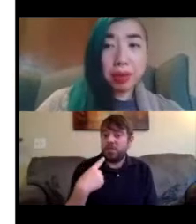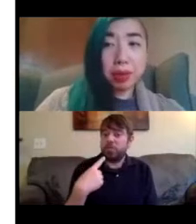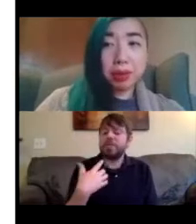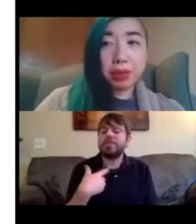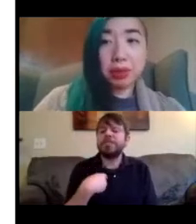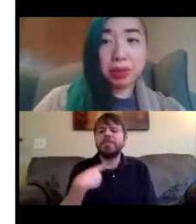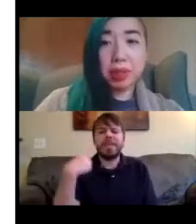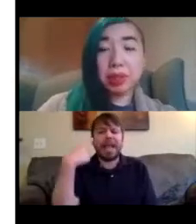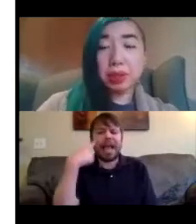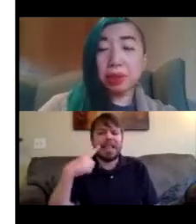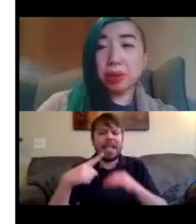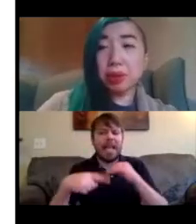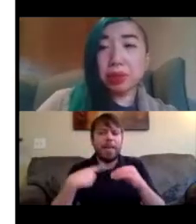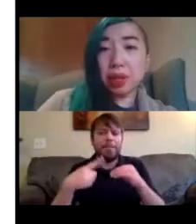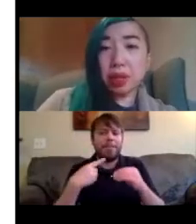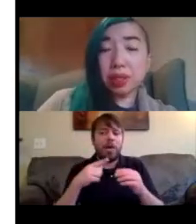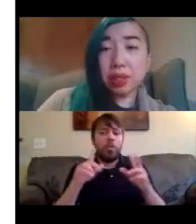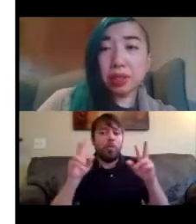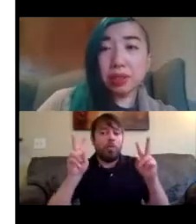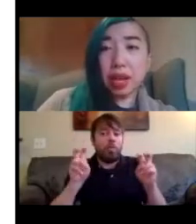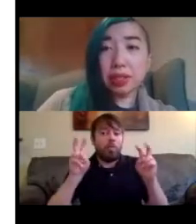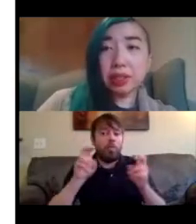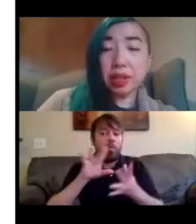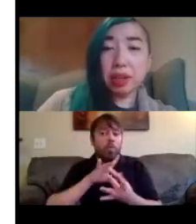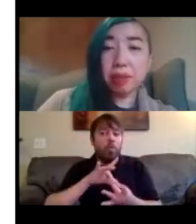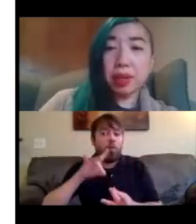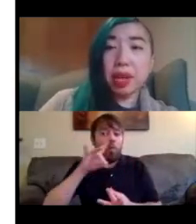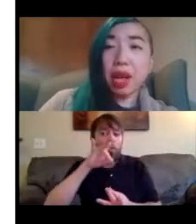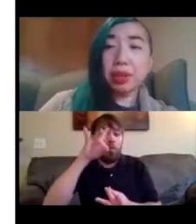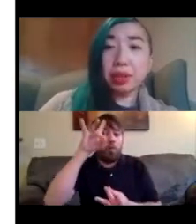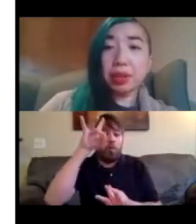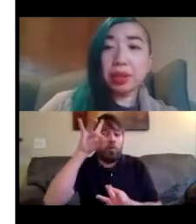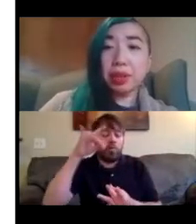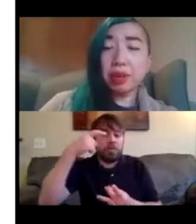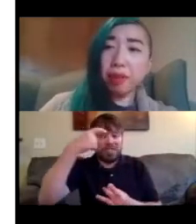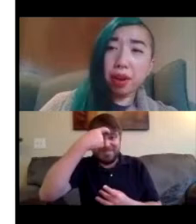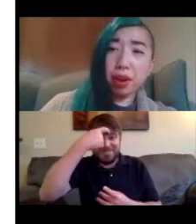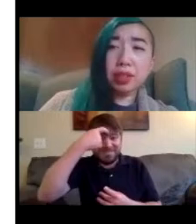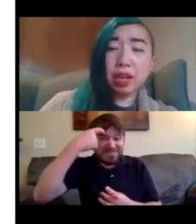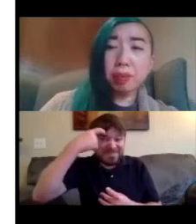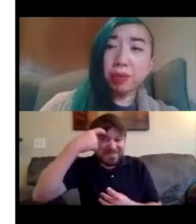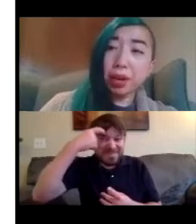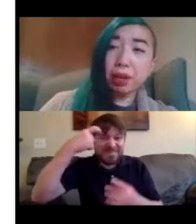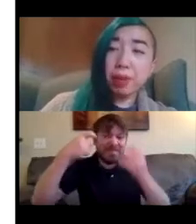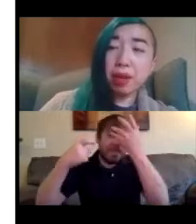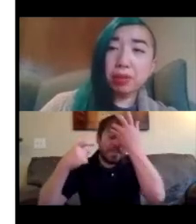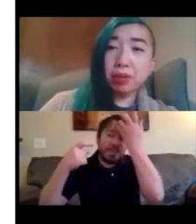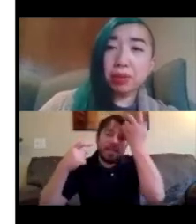ghosts in two ways. So ghosts are things that either you have a hard time writing about,